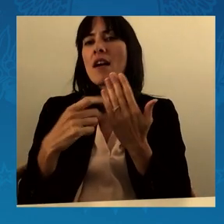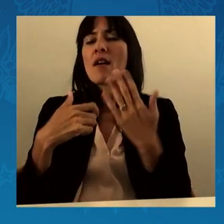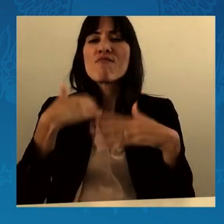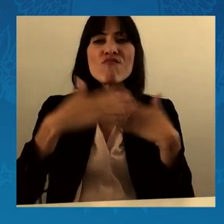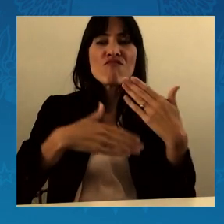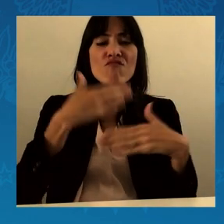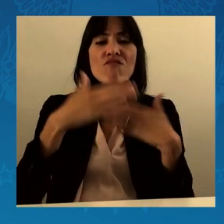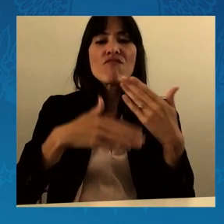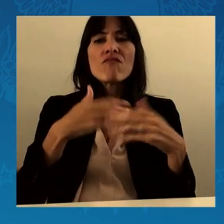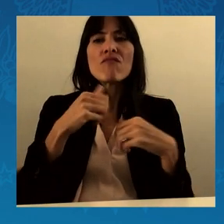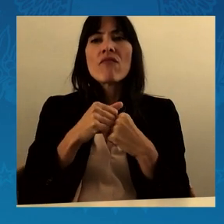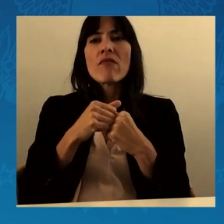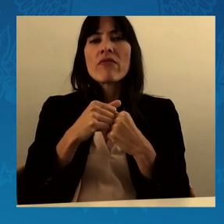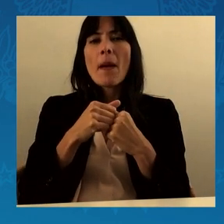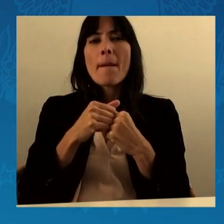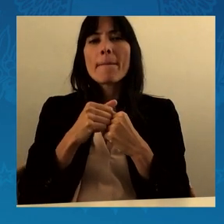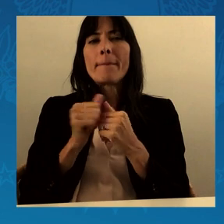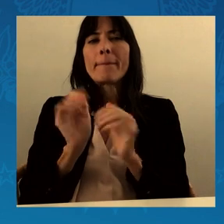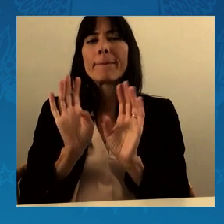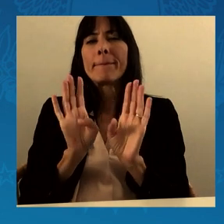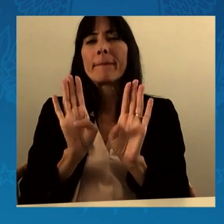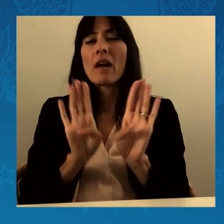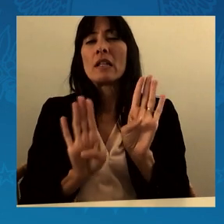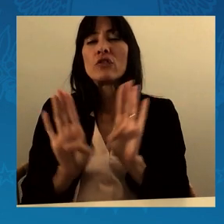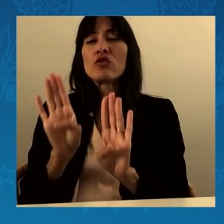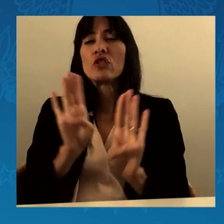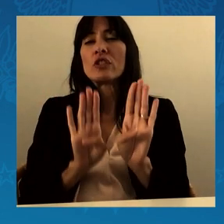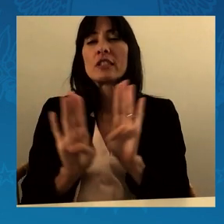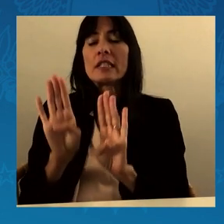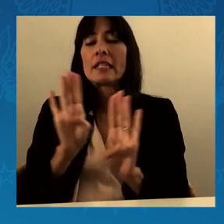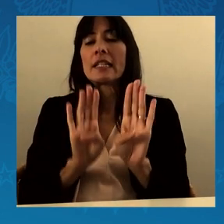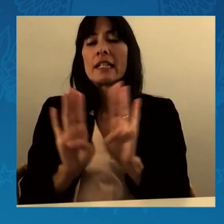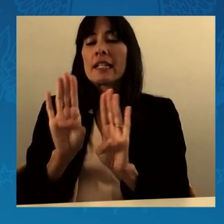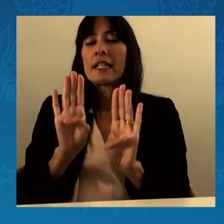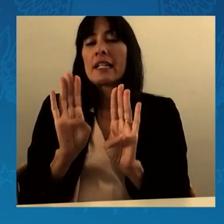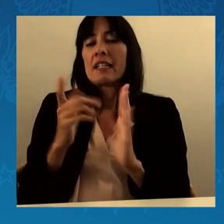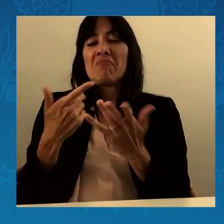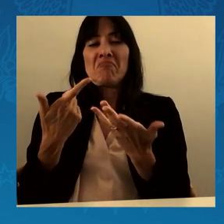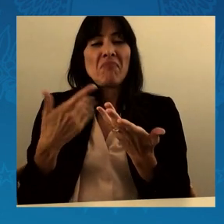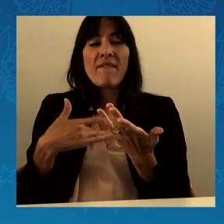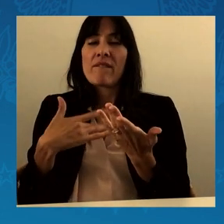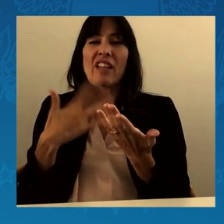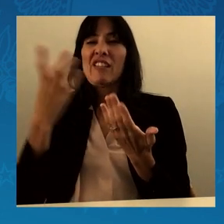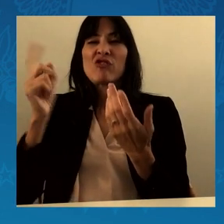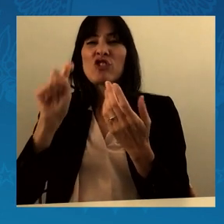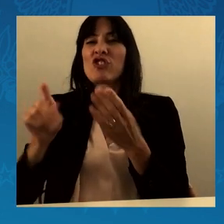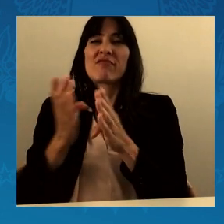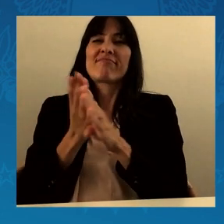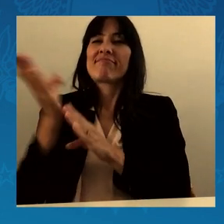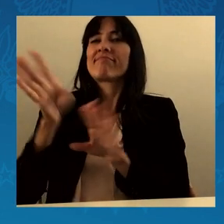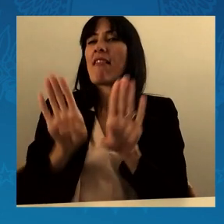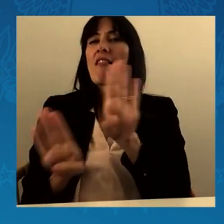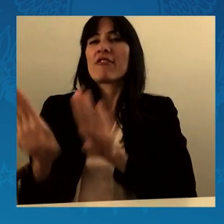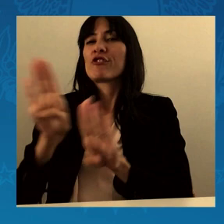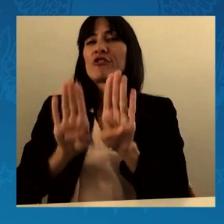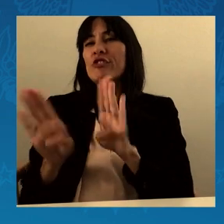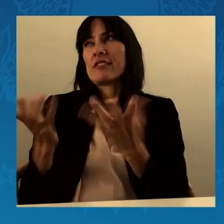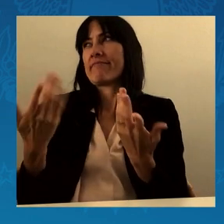So then from that coming majoring in biology was a no brainer to me. And I honestly, it's my strongest growth just to be in STEM.